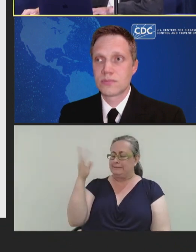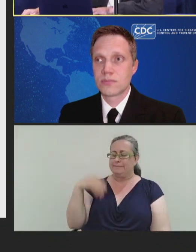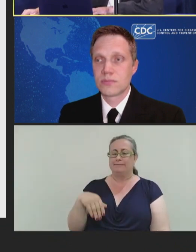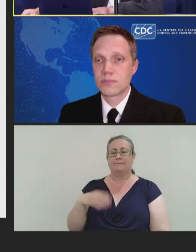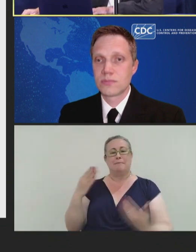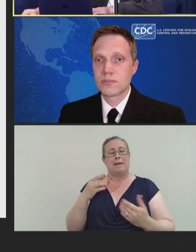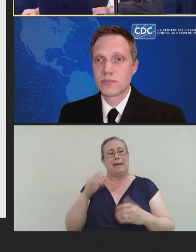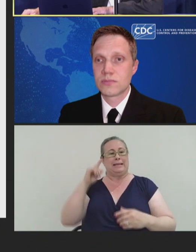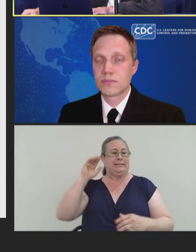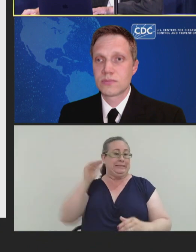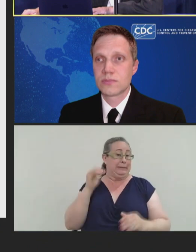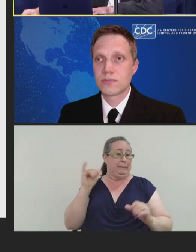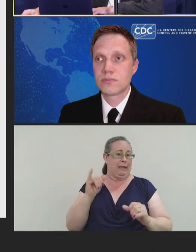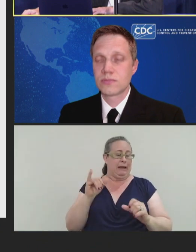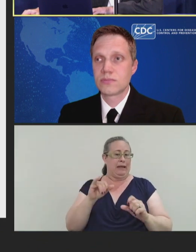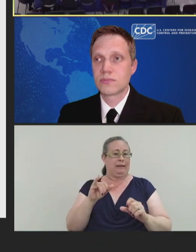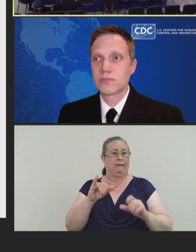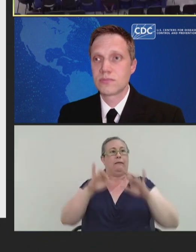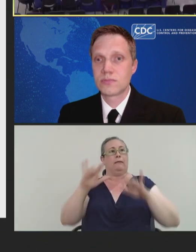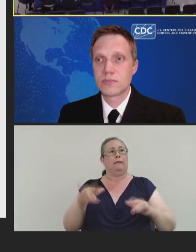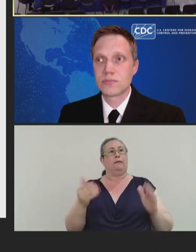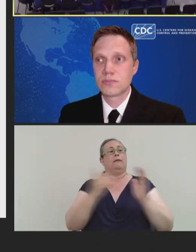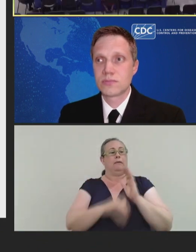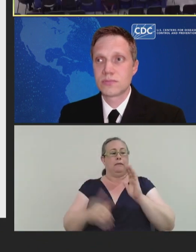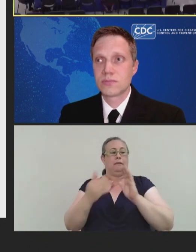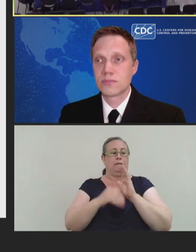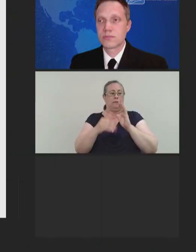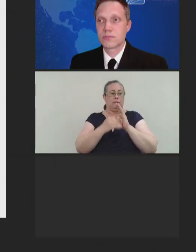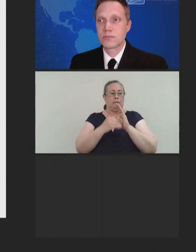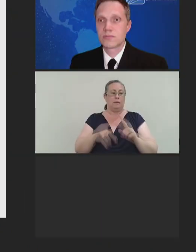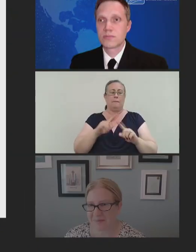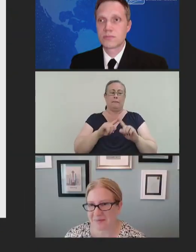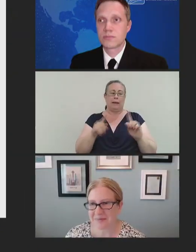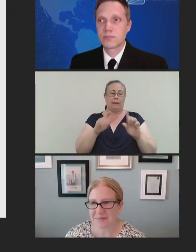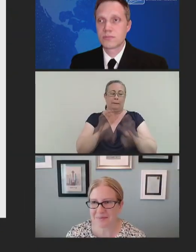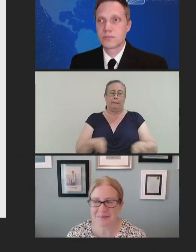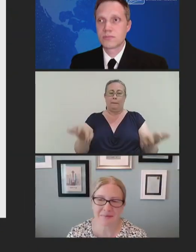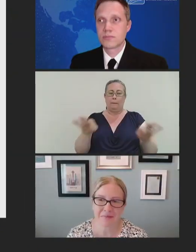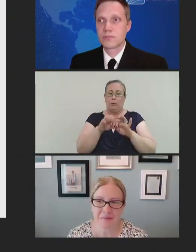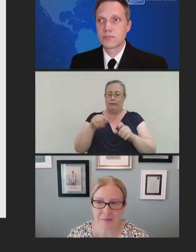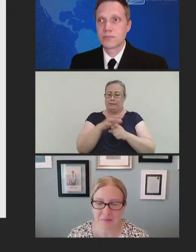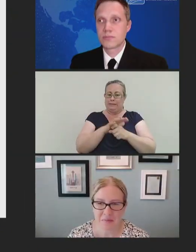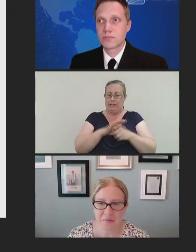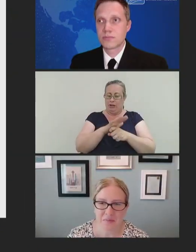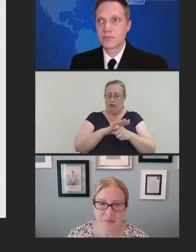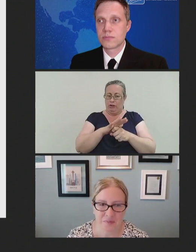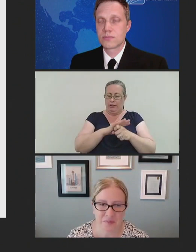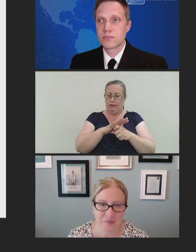record here, but it's important in this particular area as we're coming into the respiratory season,